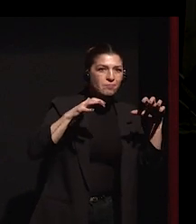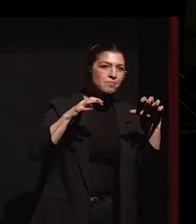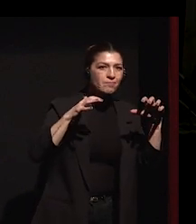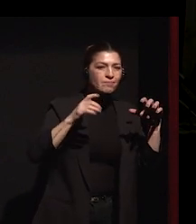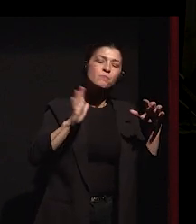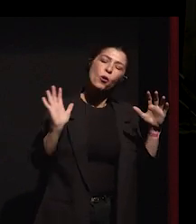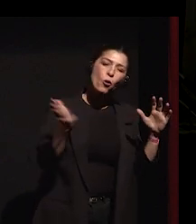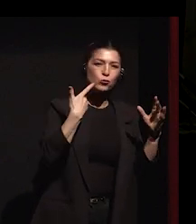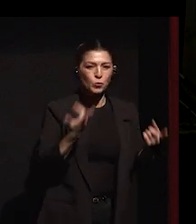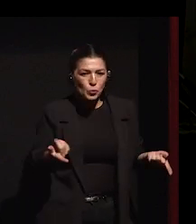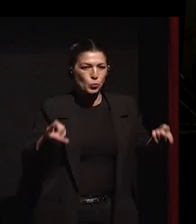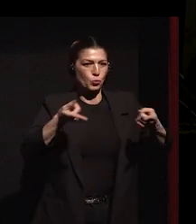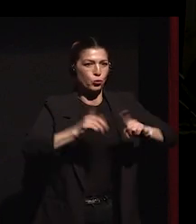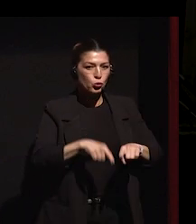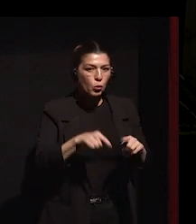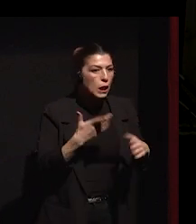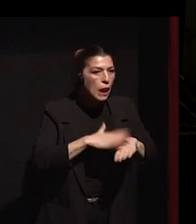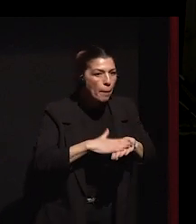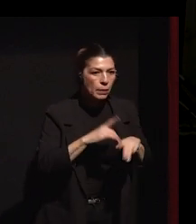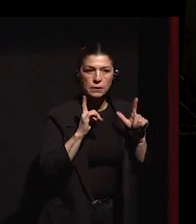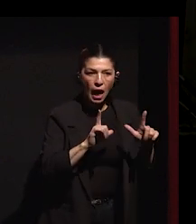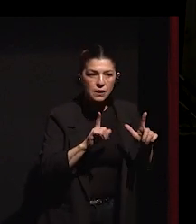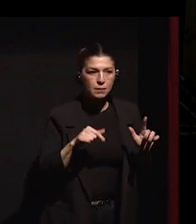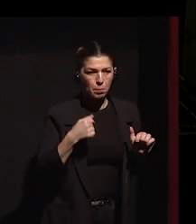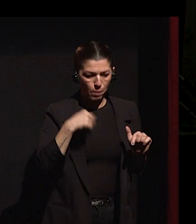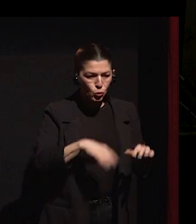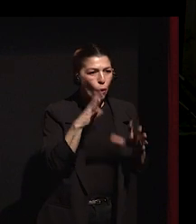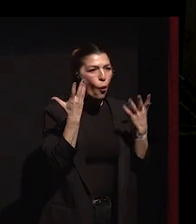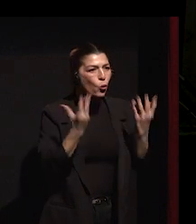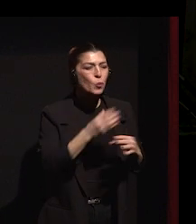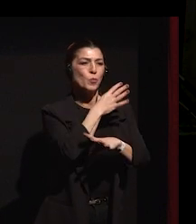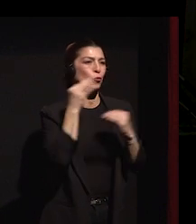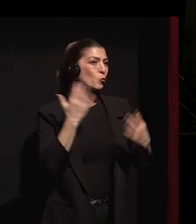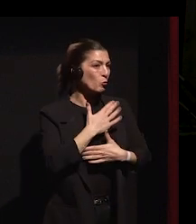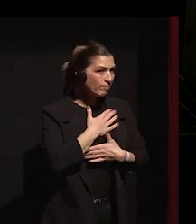So I'm very happy to be here. I know I'm going to be talking with some questions shortly,